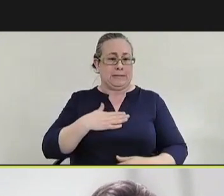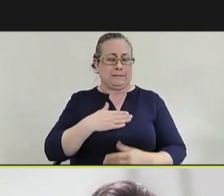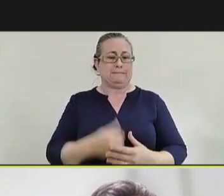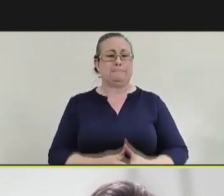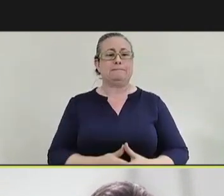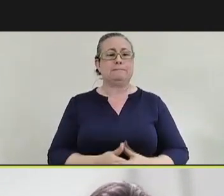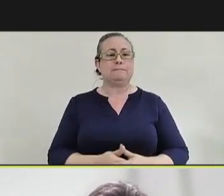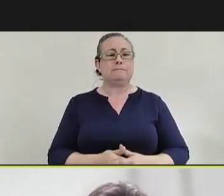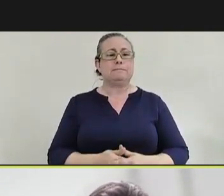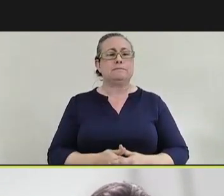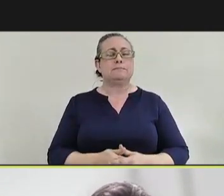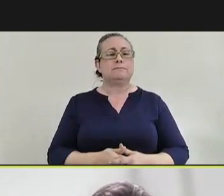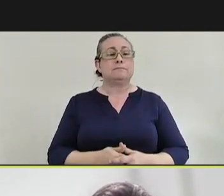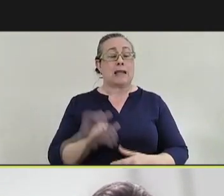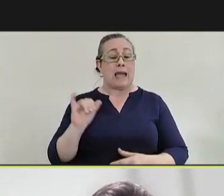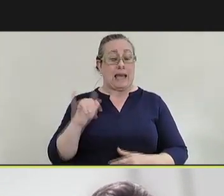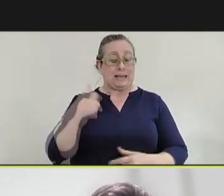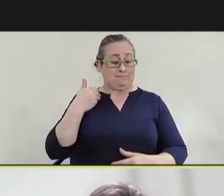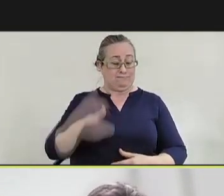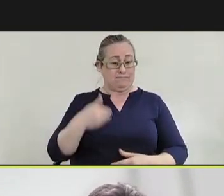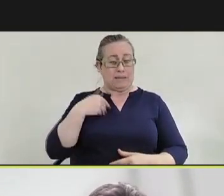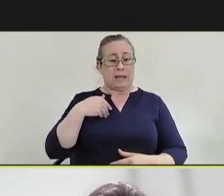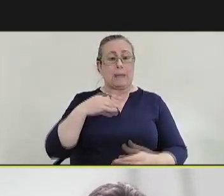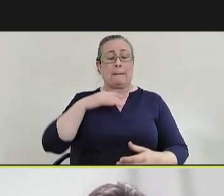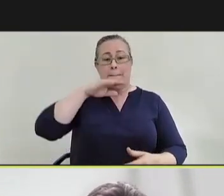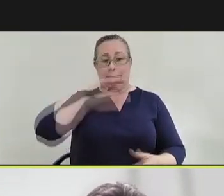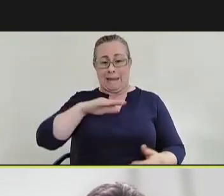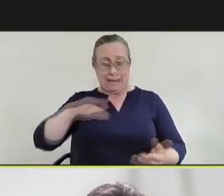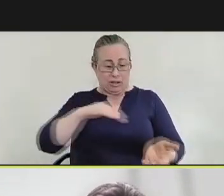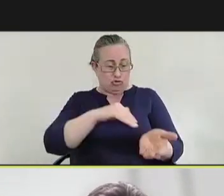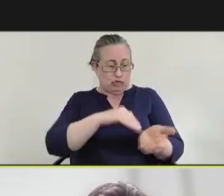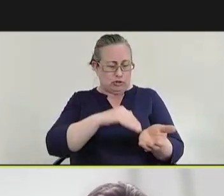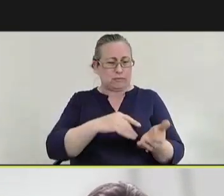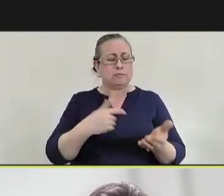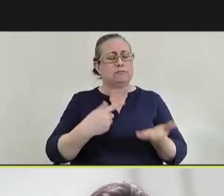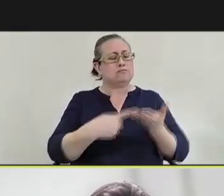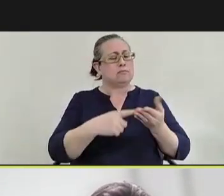So, as a pediatrician, I know that we have talked about immunization in general as a